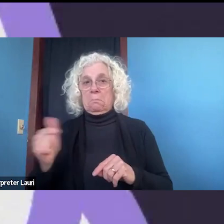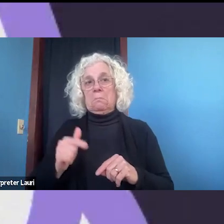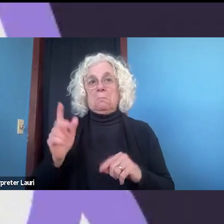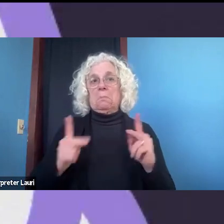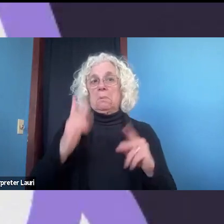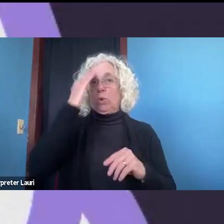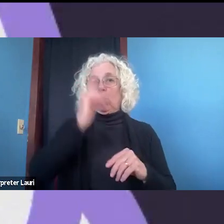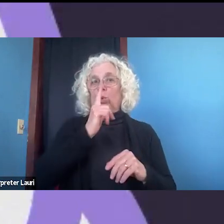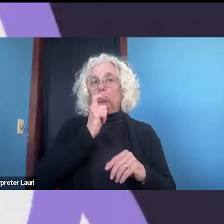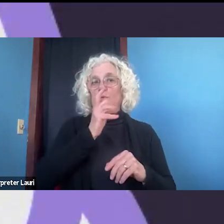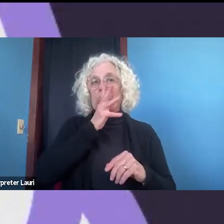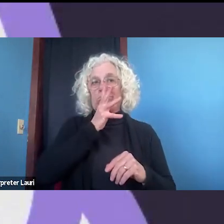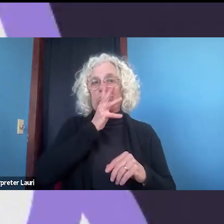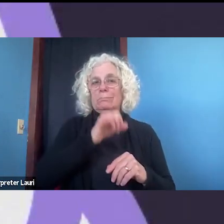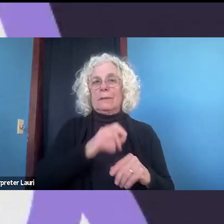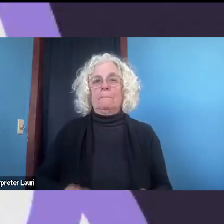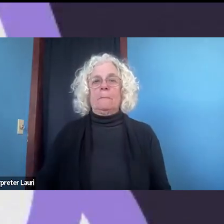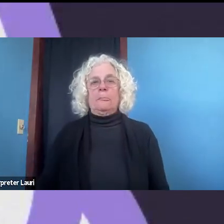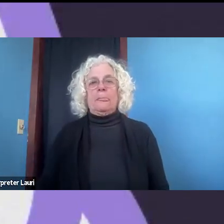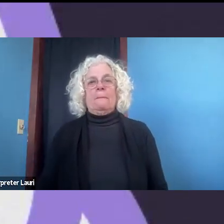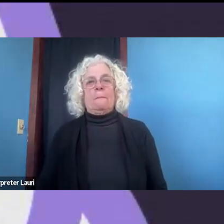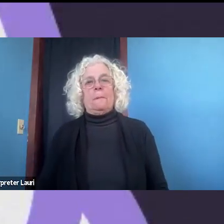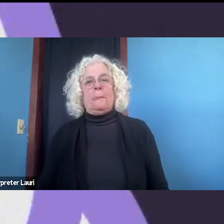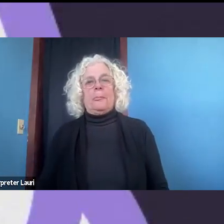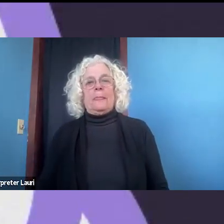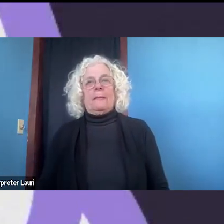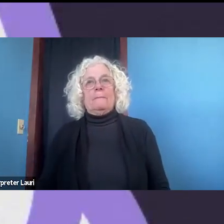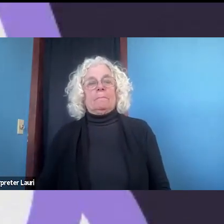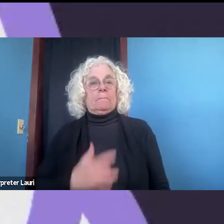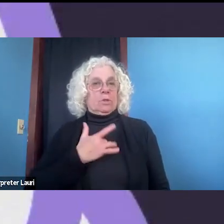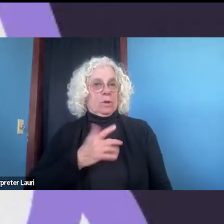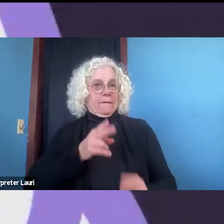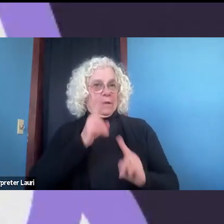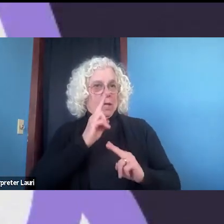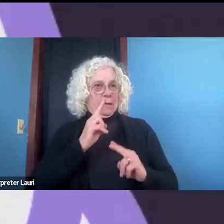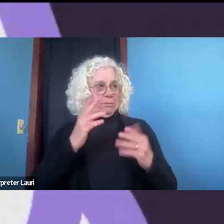So, let's jump in. I'm honored to be your host today.